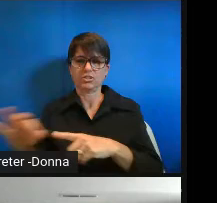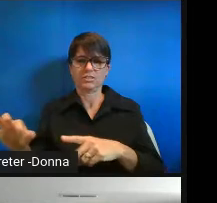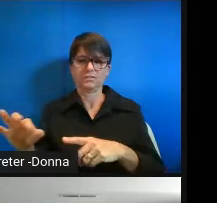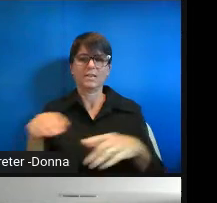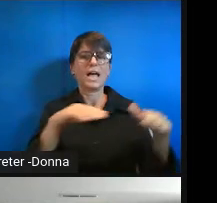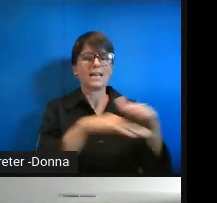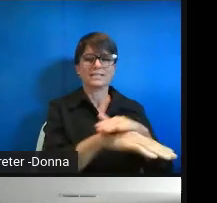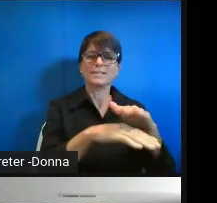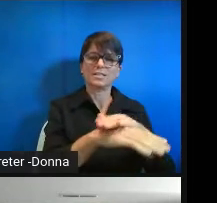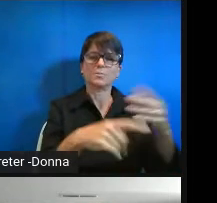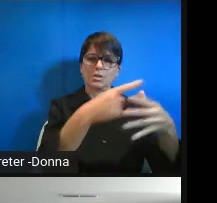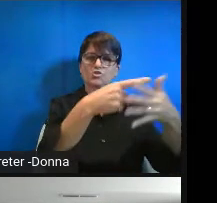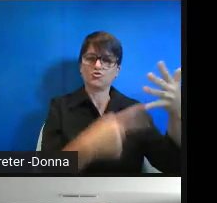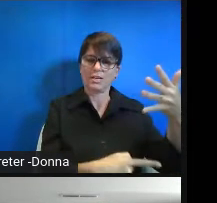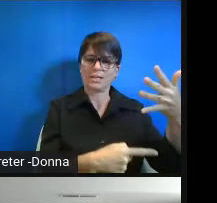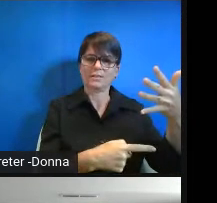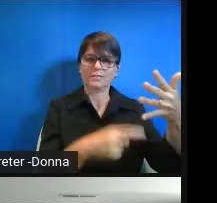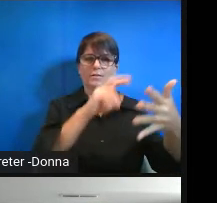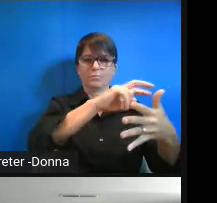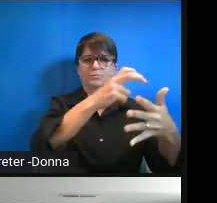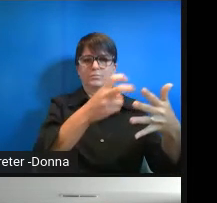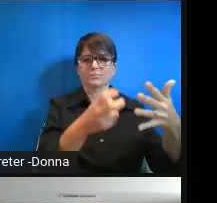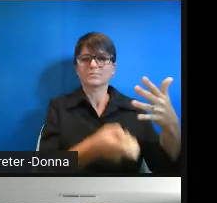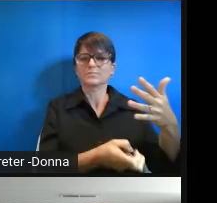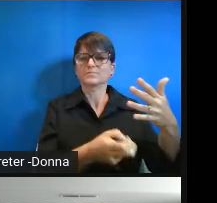to creating a progressively enhanced experience.